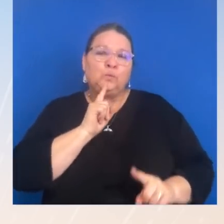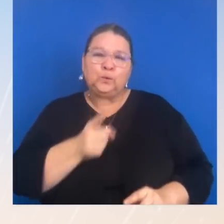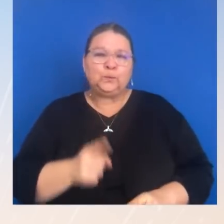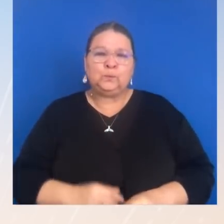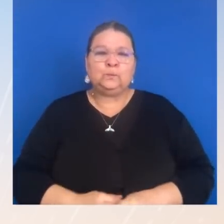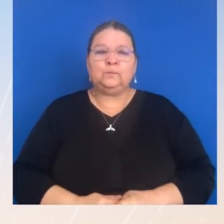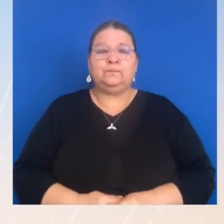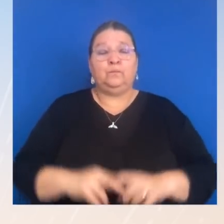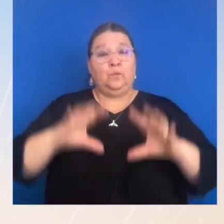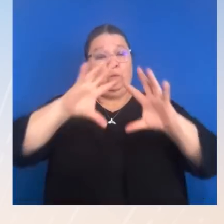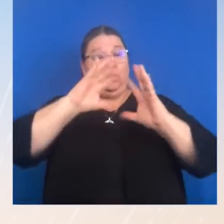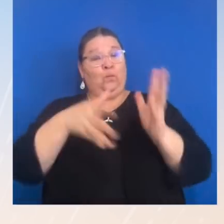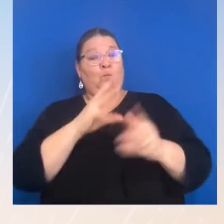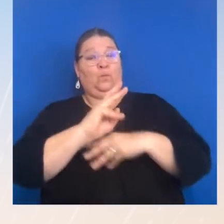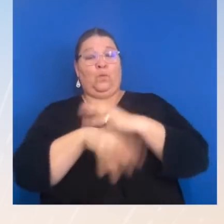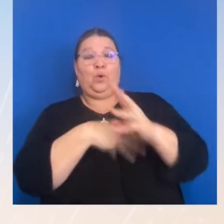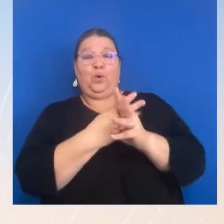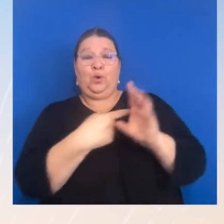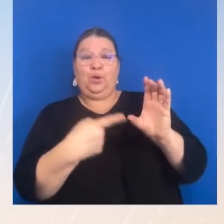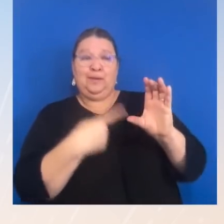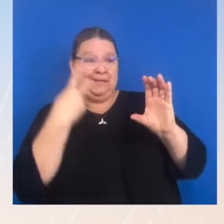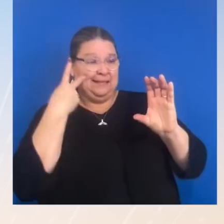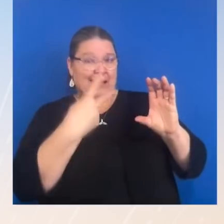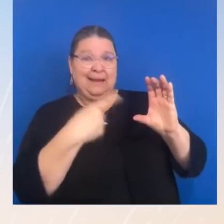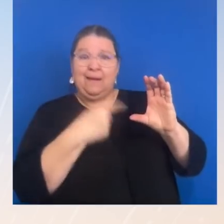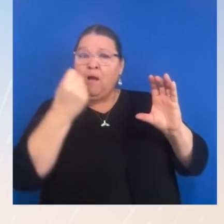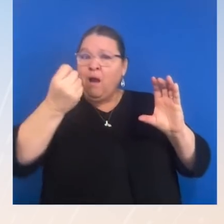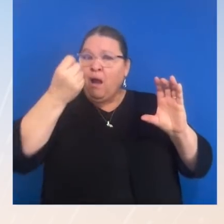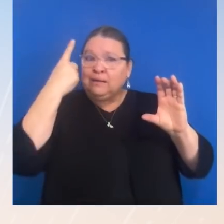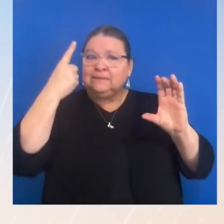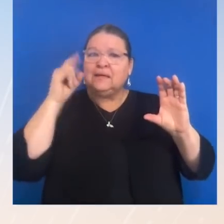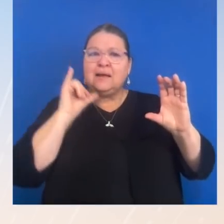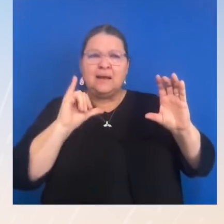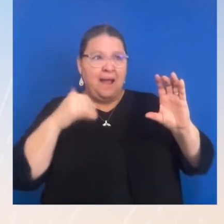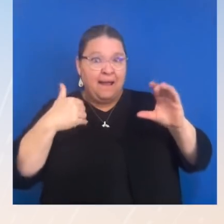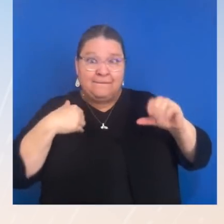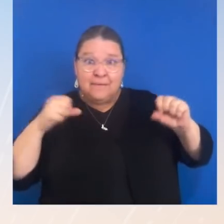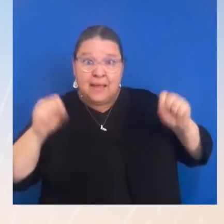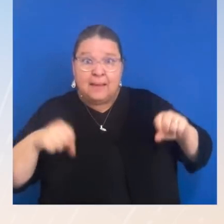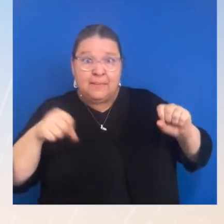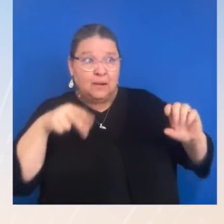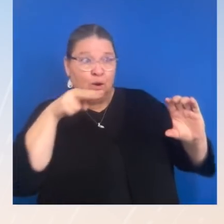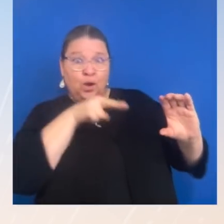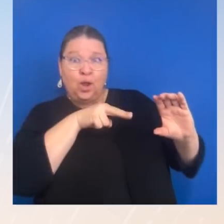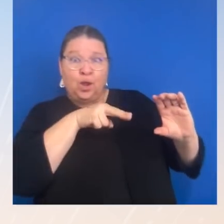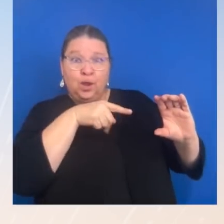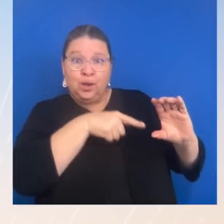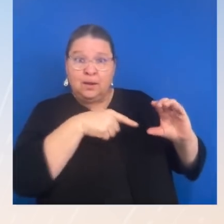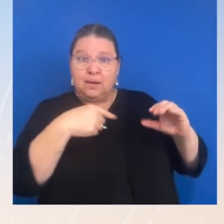they have a history of using chemical and biological weapons, and that, in this moment, we should have our eyes open for that possibility.